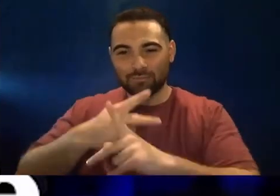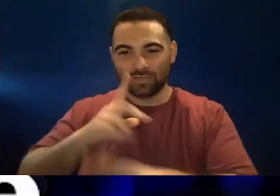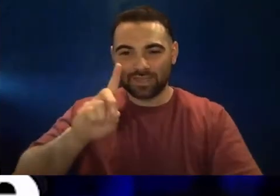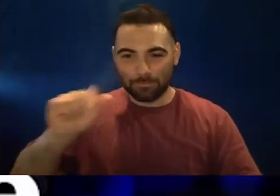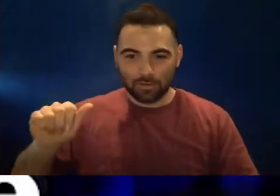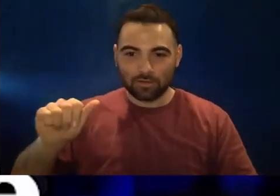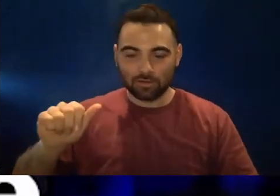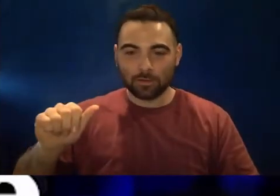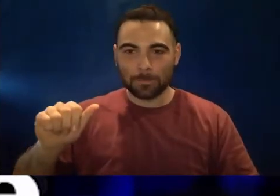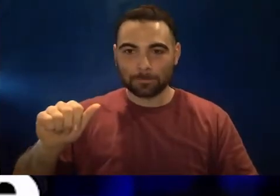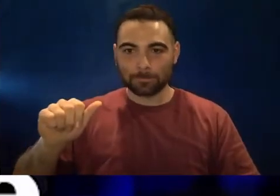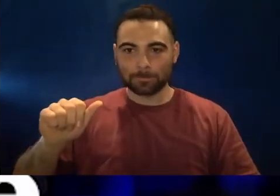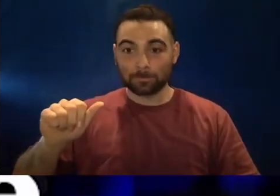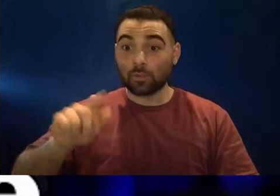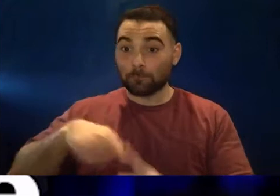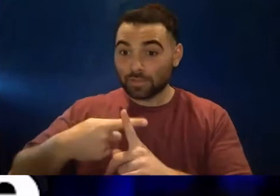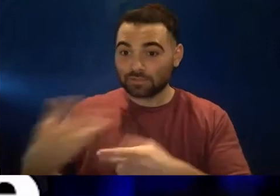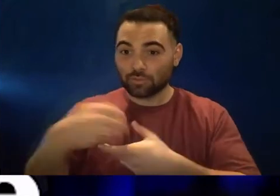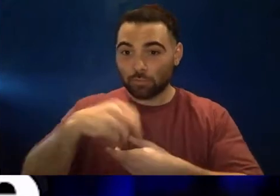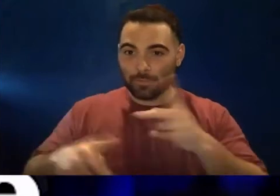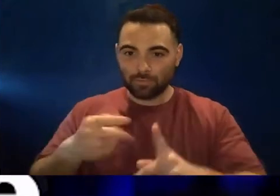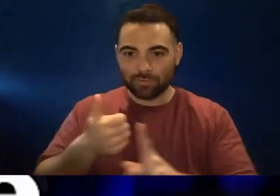and including people that are wheelchair users,